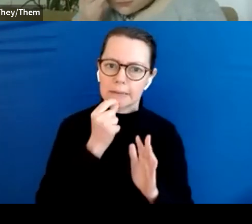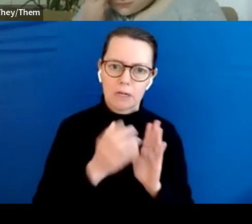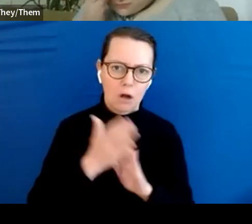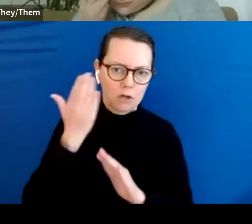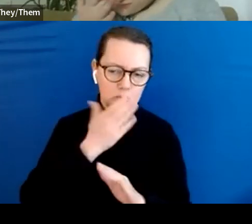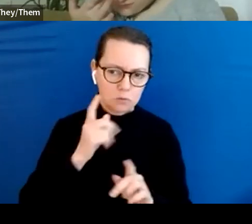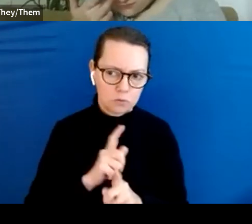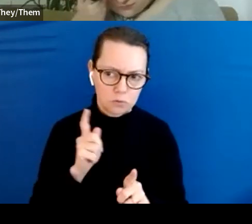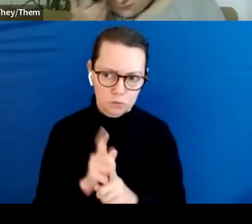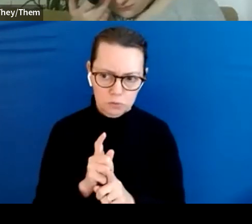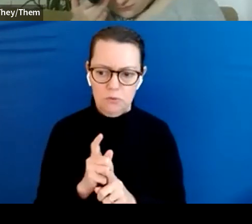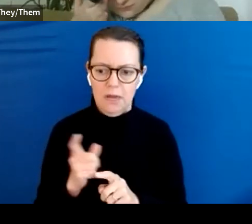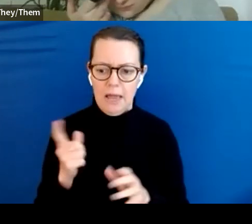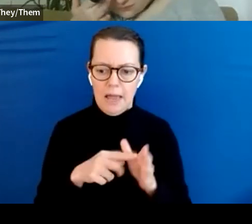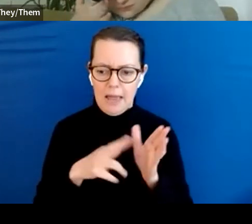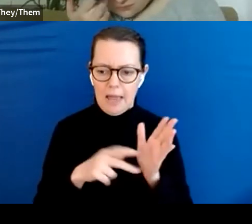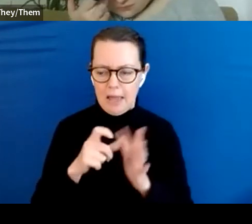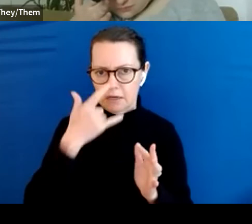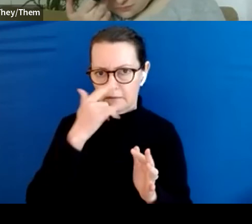and a little bit in my high school years as well.